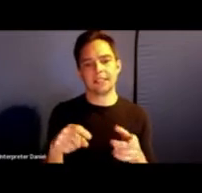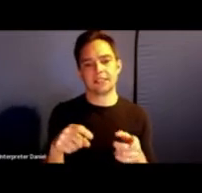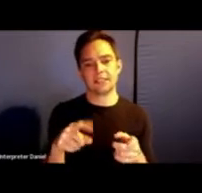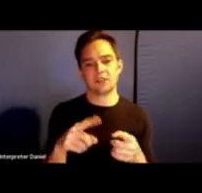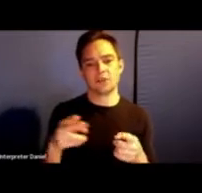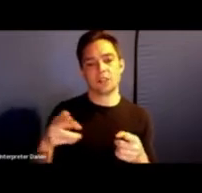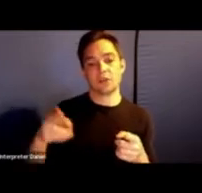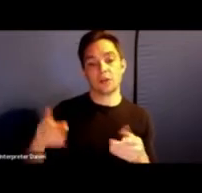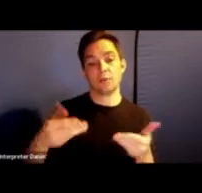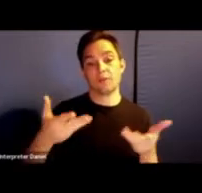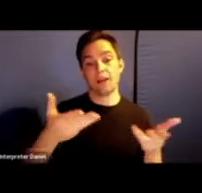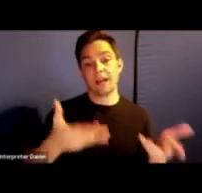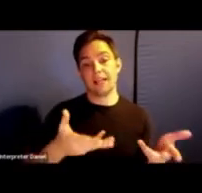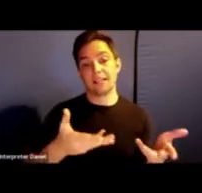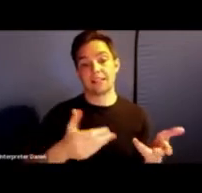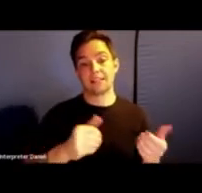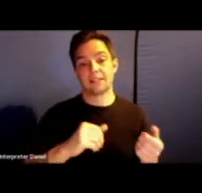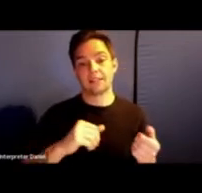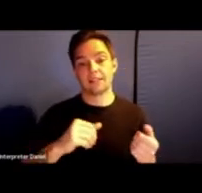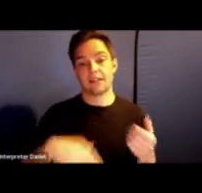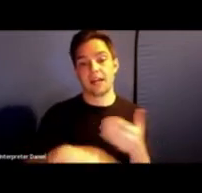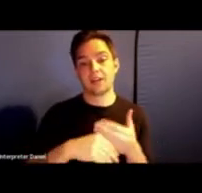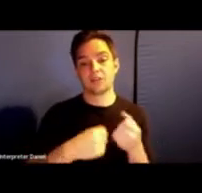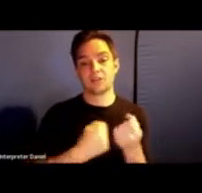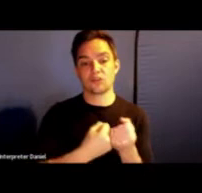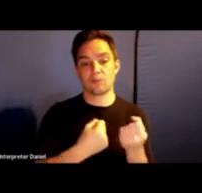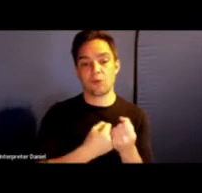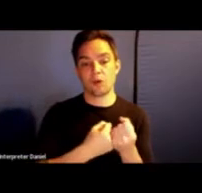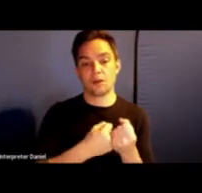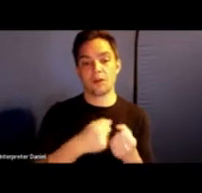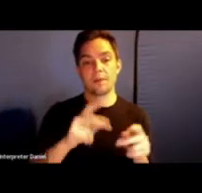provide extra supports to people living with disabilities over